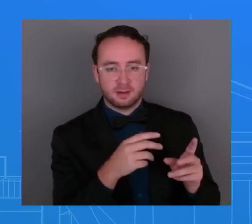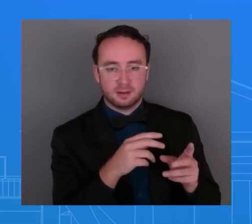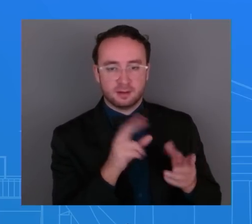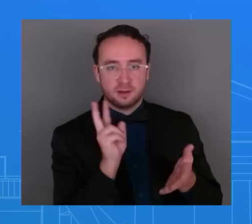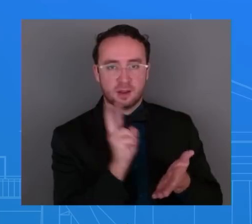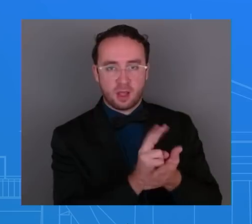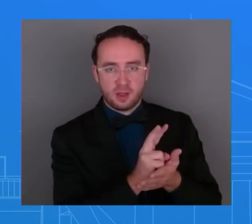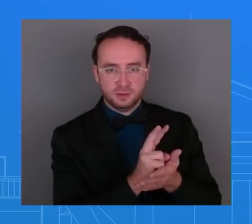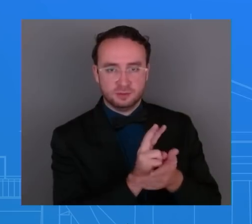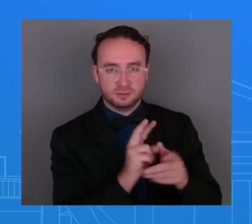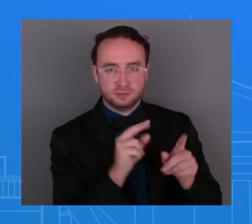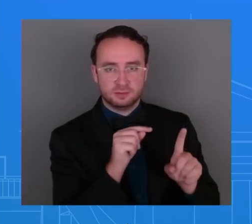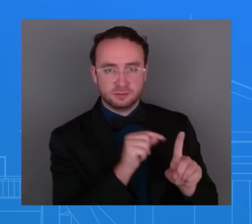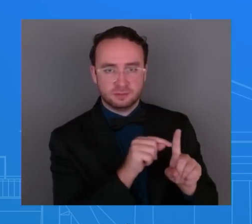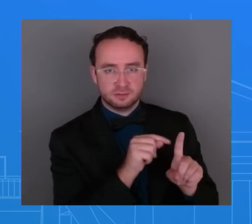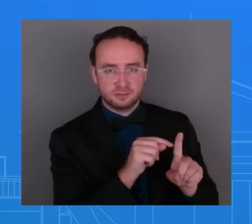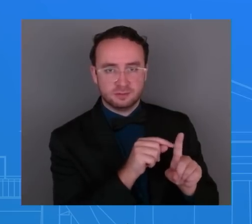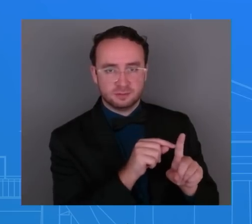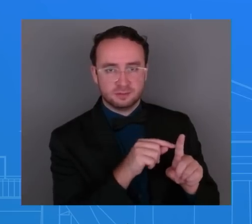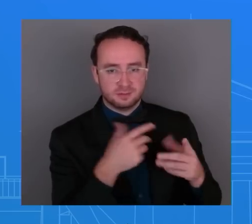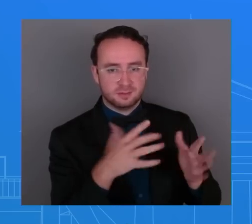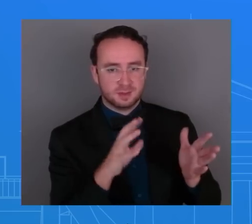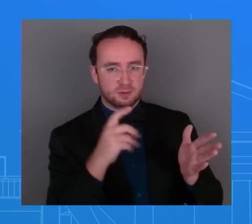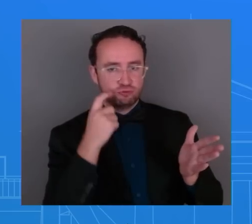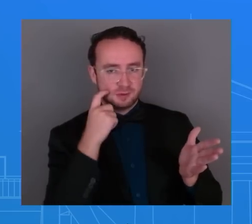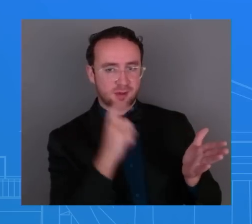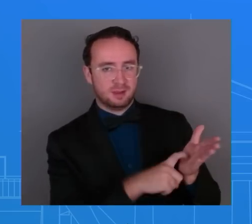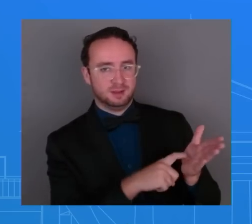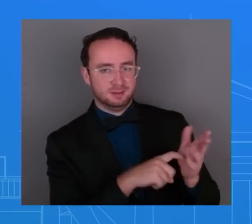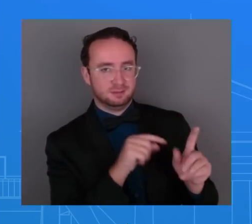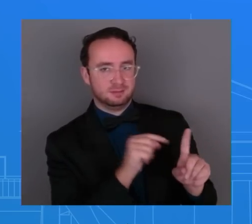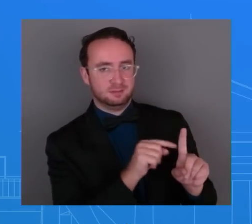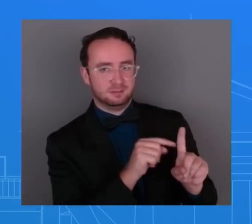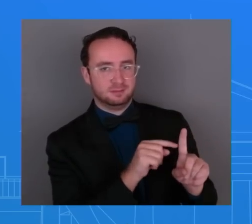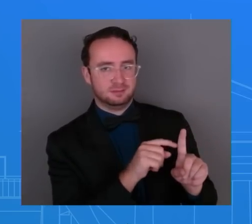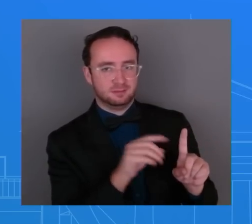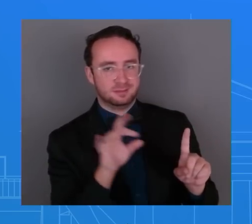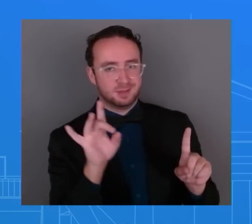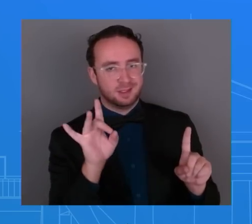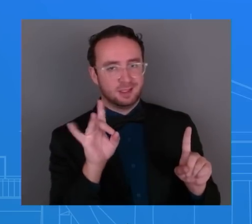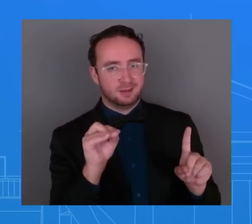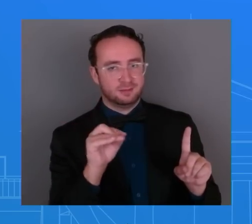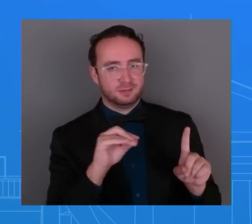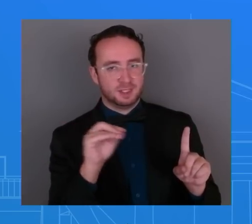More than 80 percent of the voting tally sheets published by civil society and opposition, corroborate --